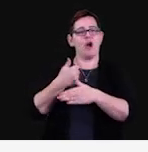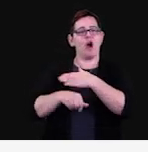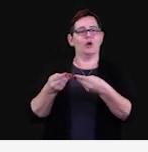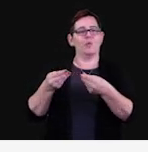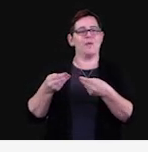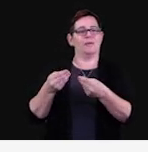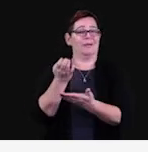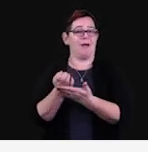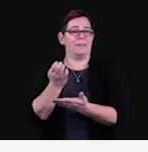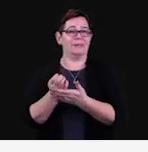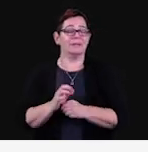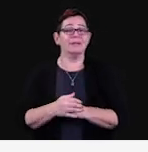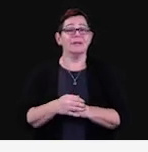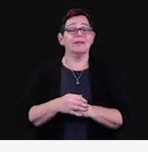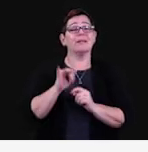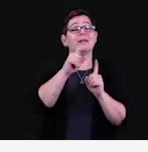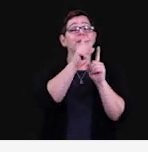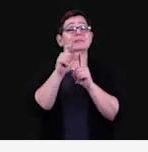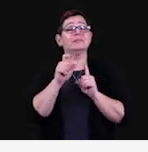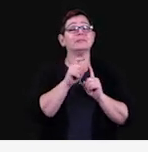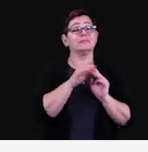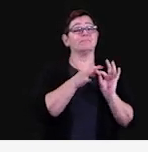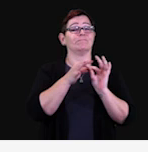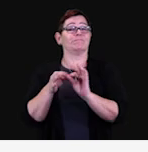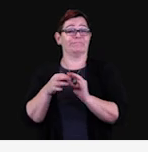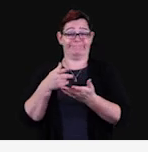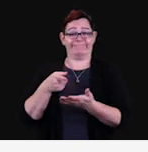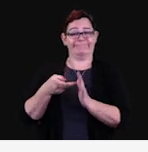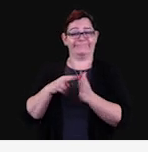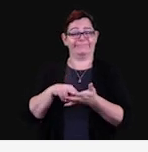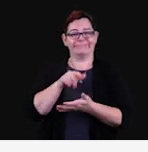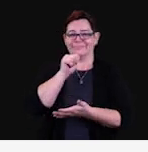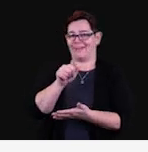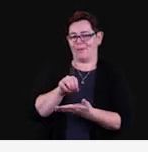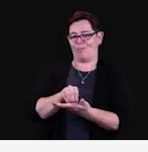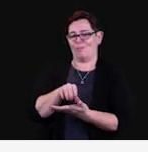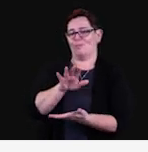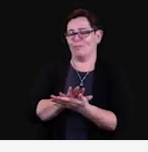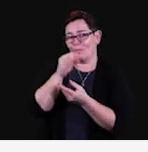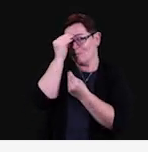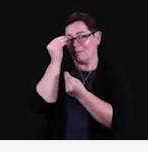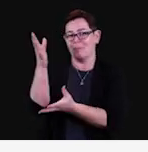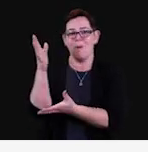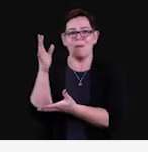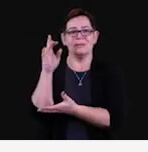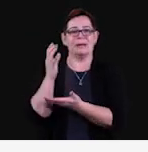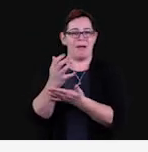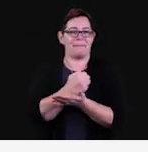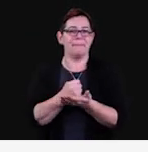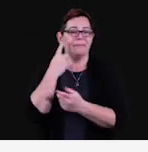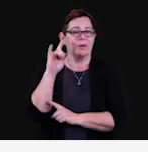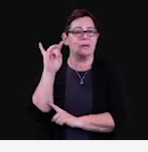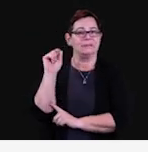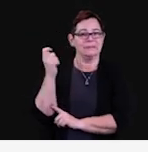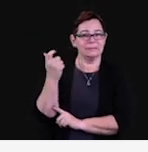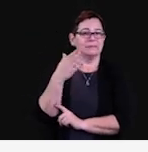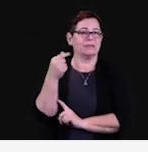These terms refer to the act of not reporting income for income tax and GST/HST purposes.